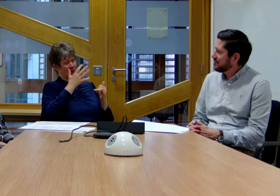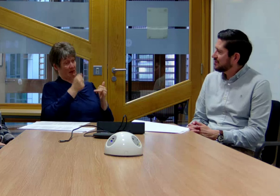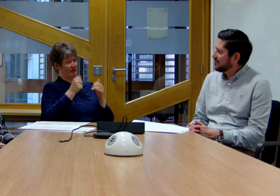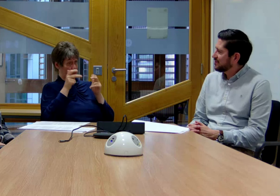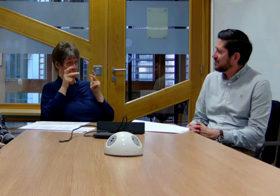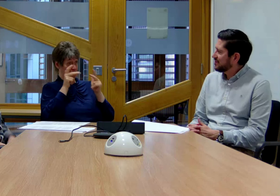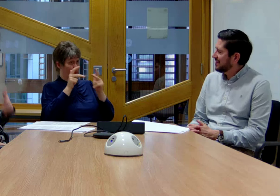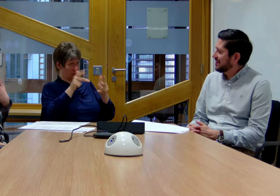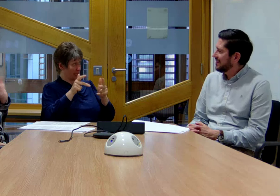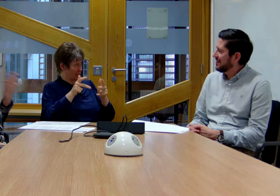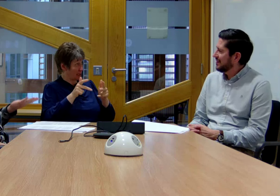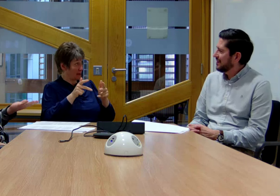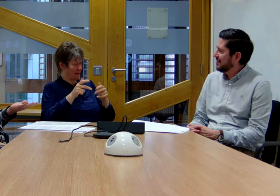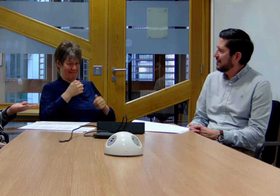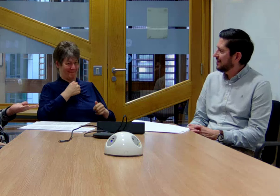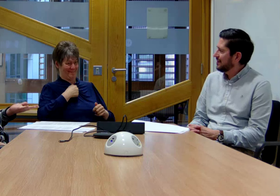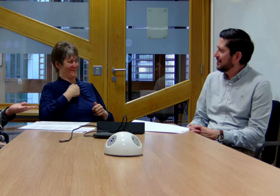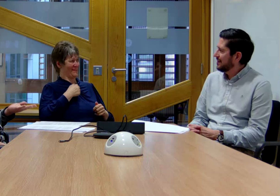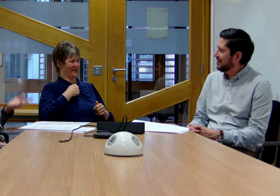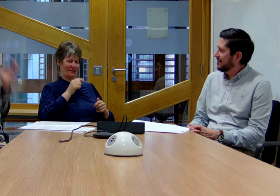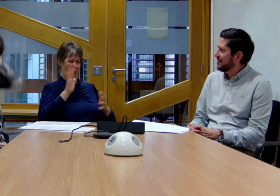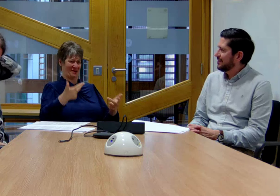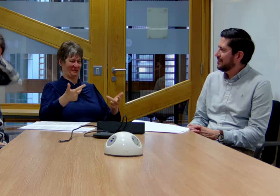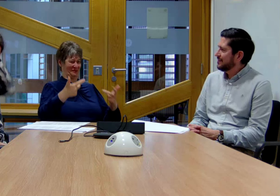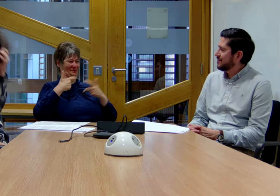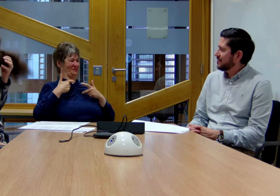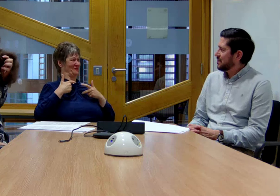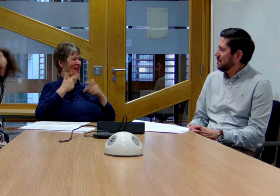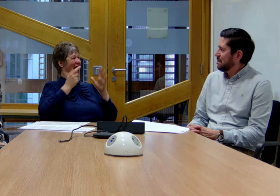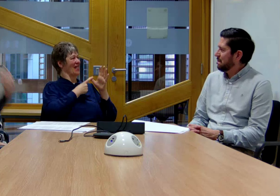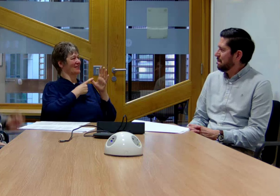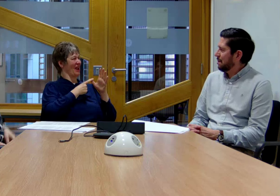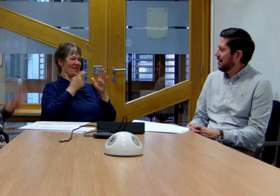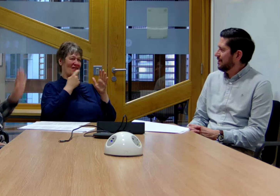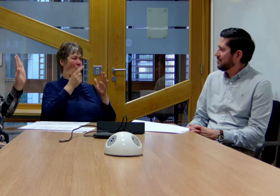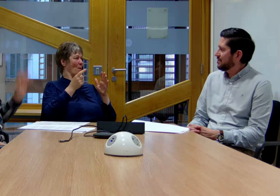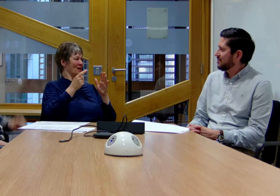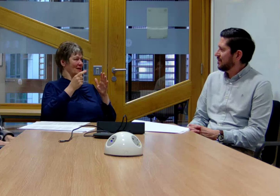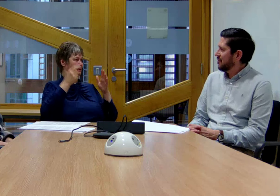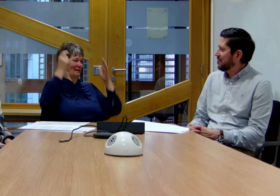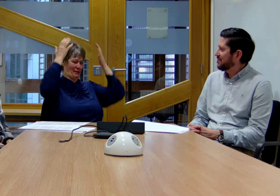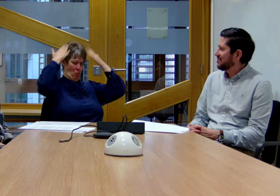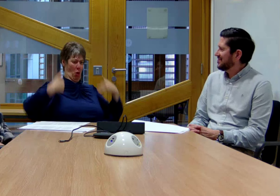Quite often, people have a have a nickname too and for example I get called Alasdair